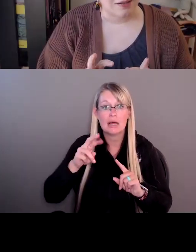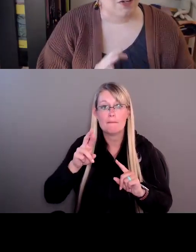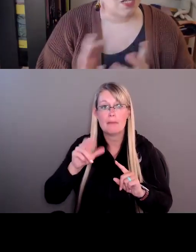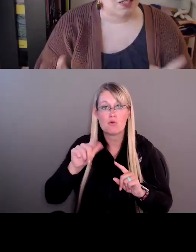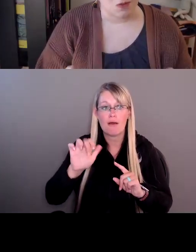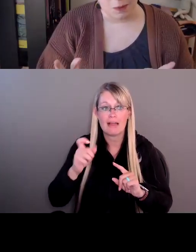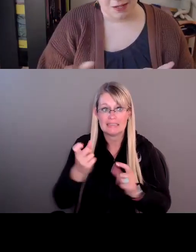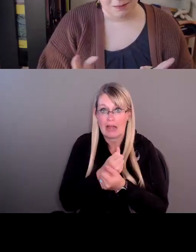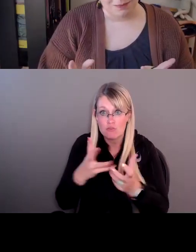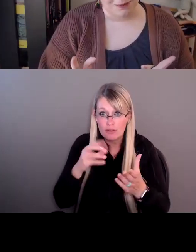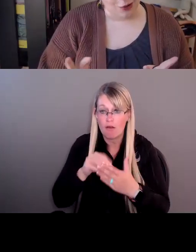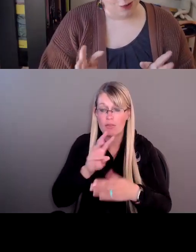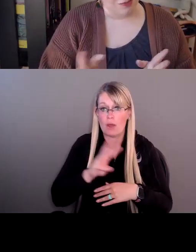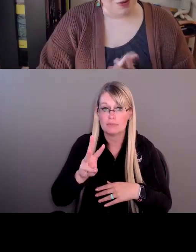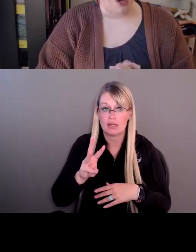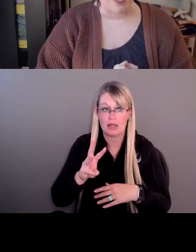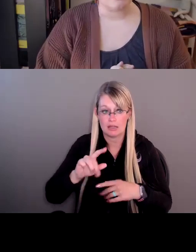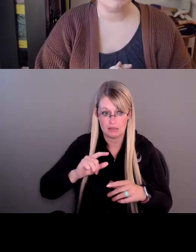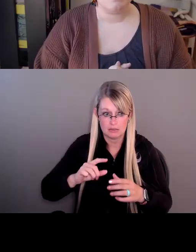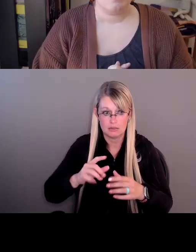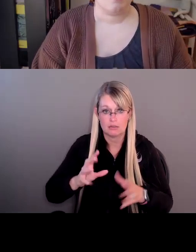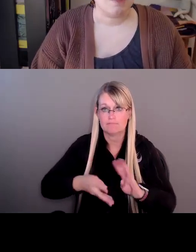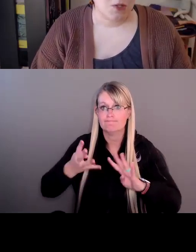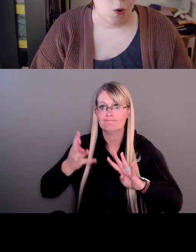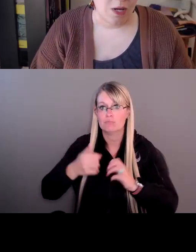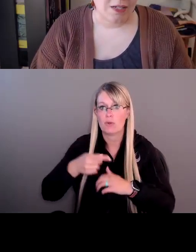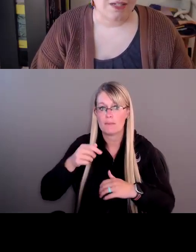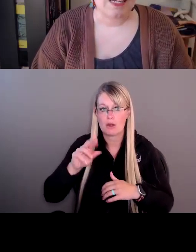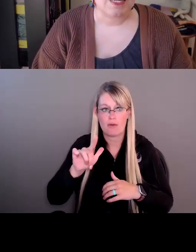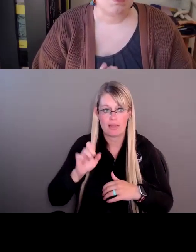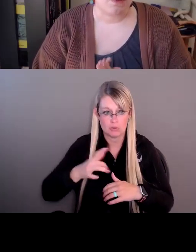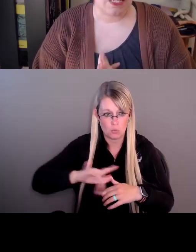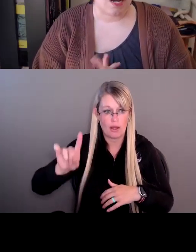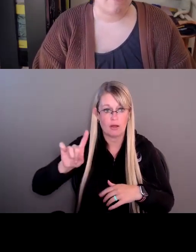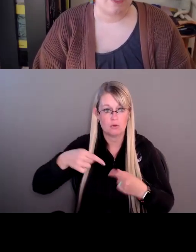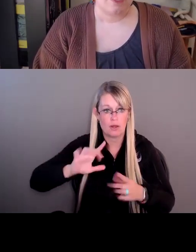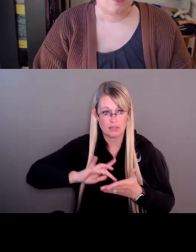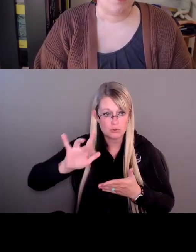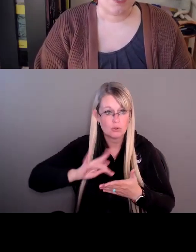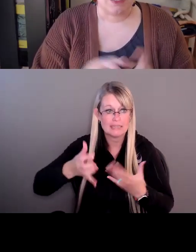everything on the website loads with the parallax as I'm scrolling it keeps moving stuff. There's a